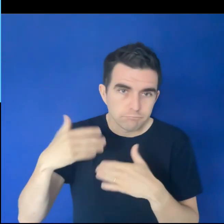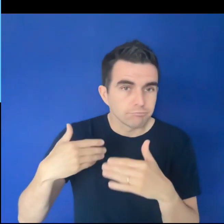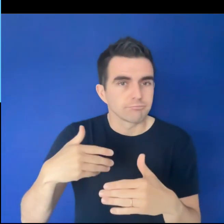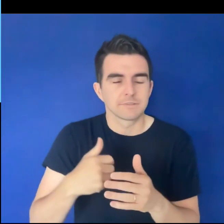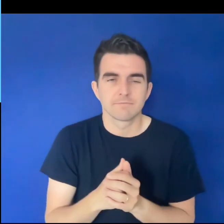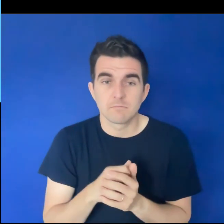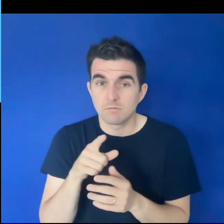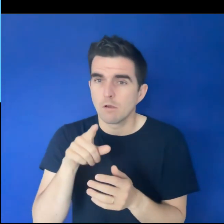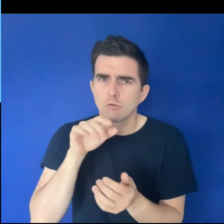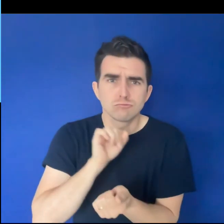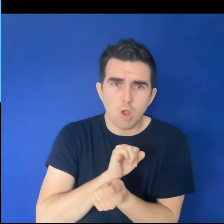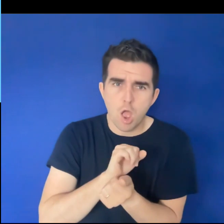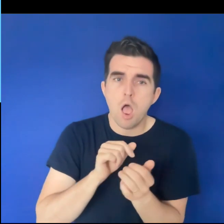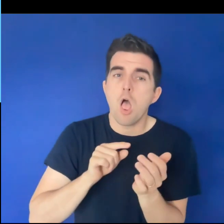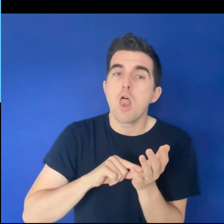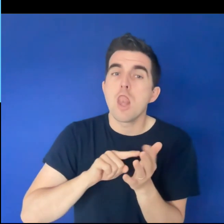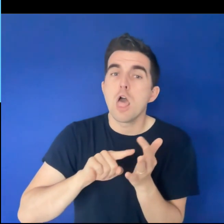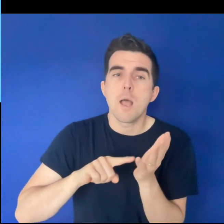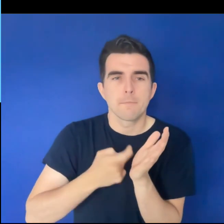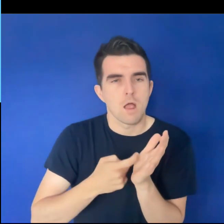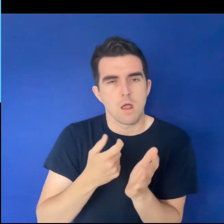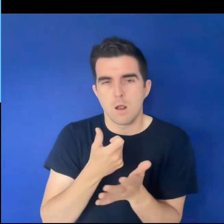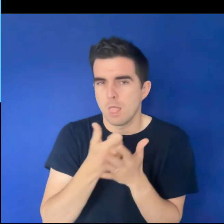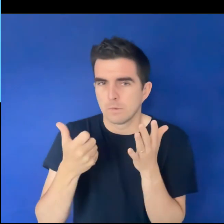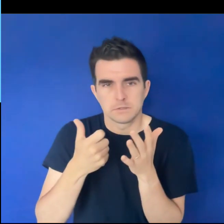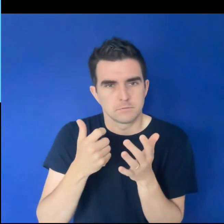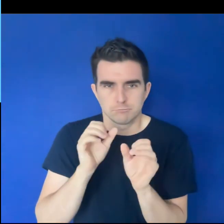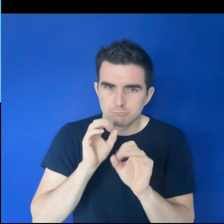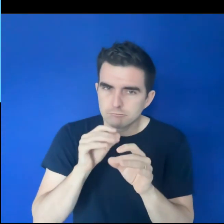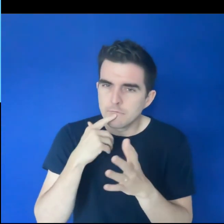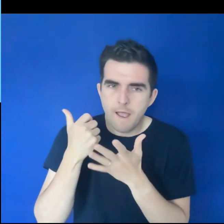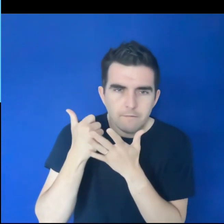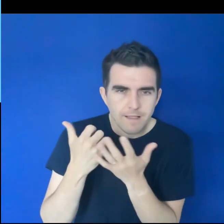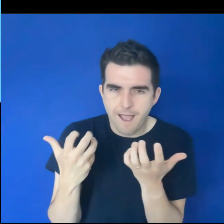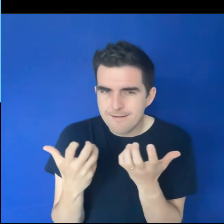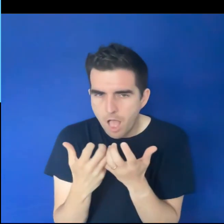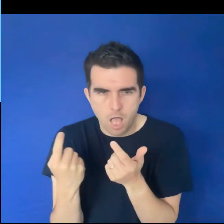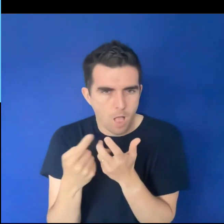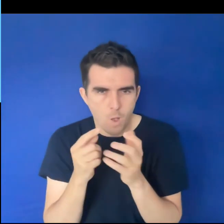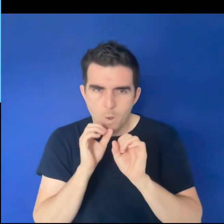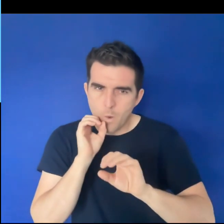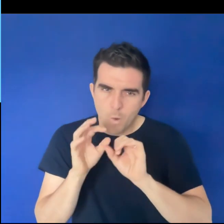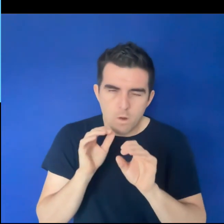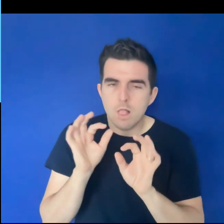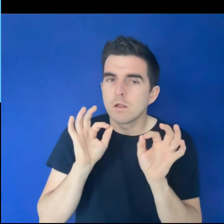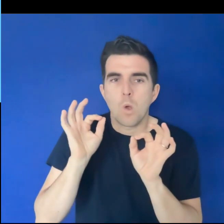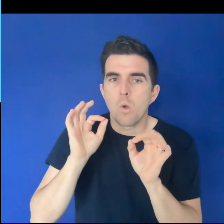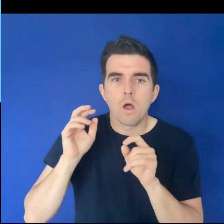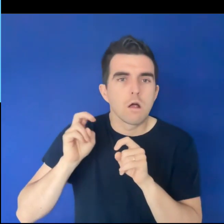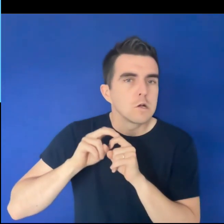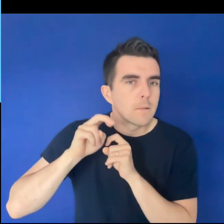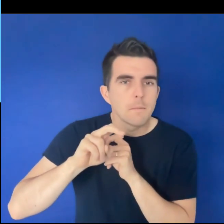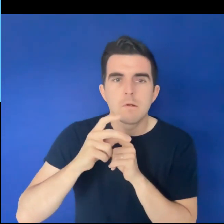If you’re stuck, Lueur will always come back to you with some advice. There’s no jumpscares in the game,